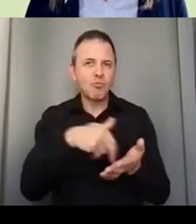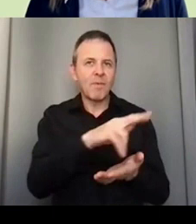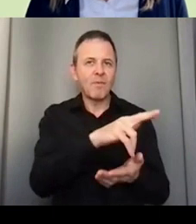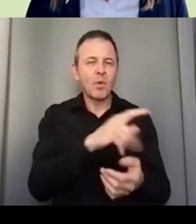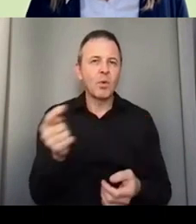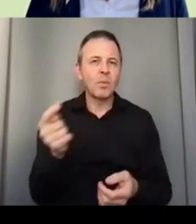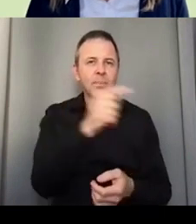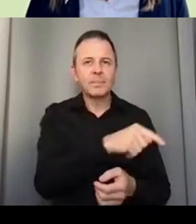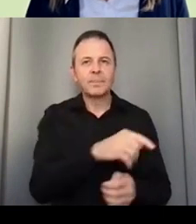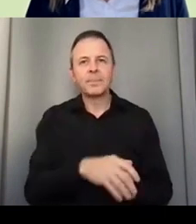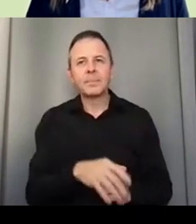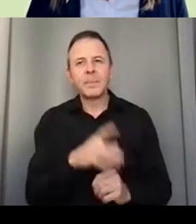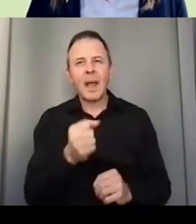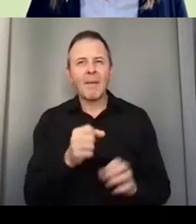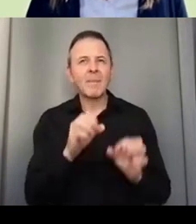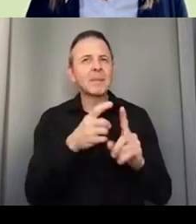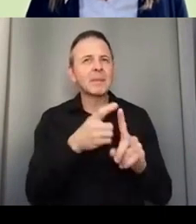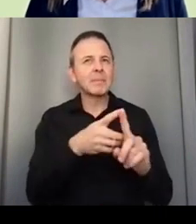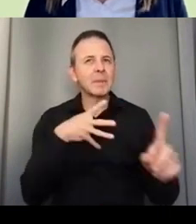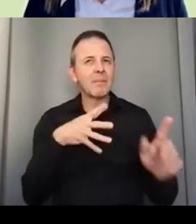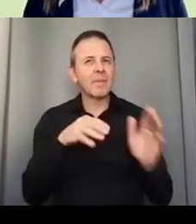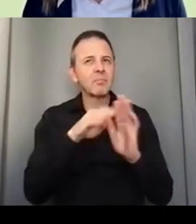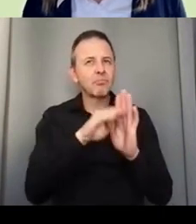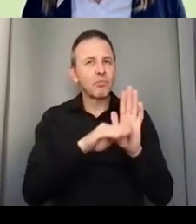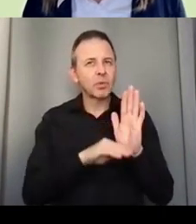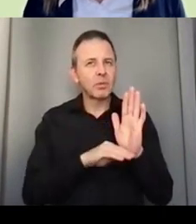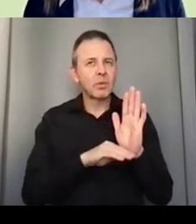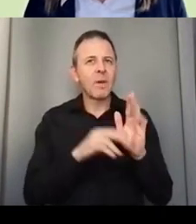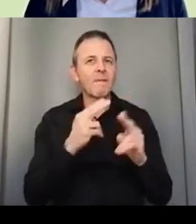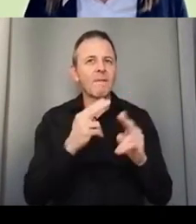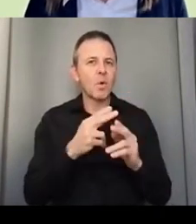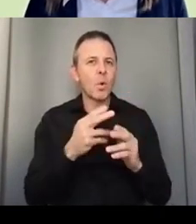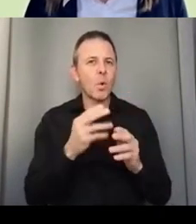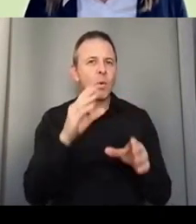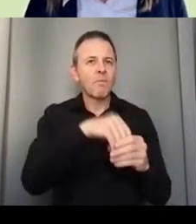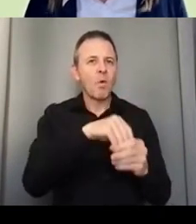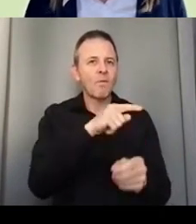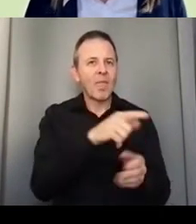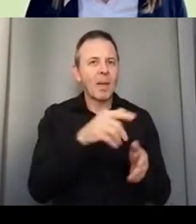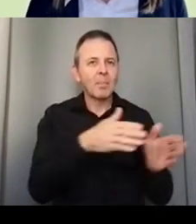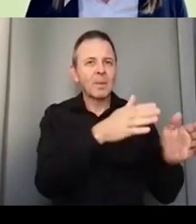criteria to access this pathway so example it could be complex Health needs